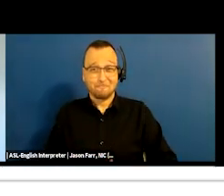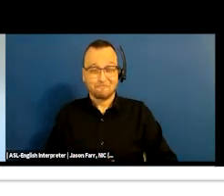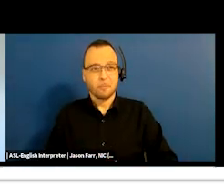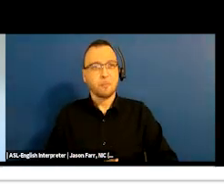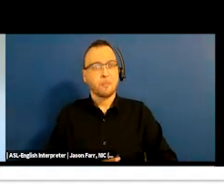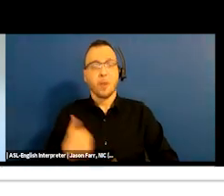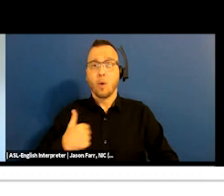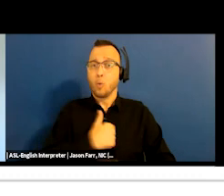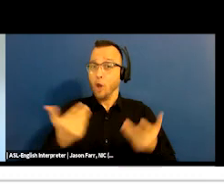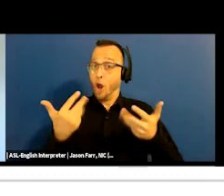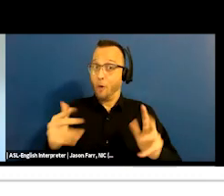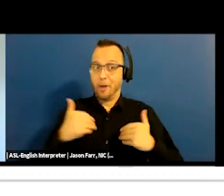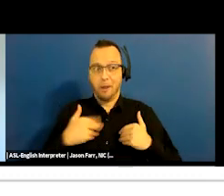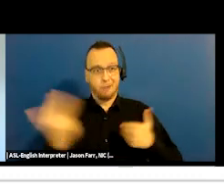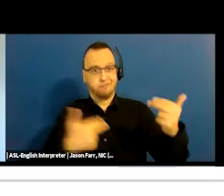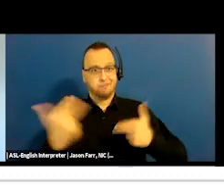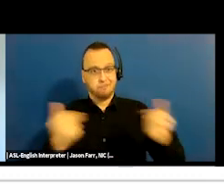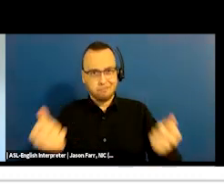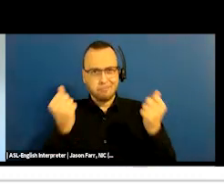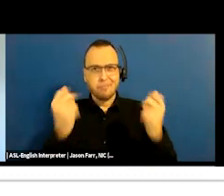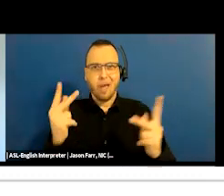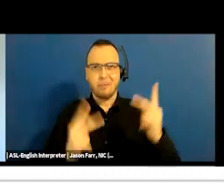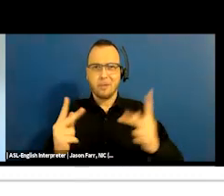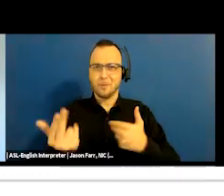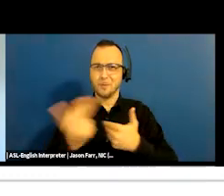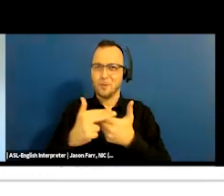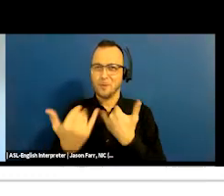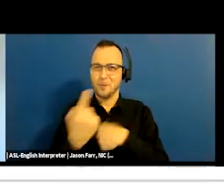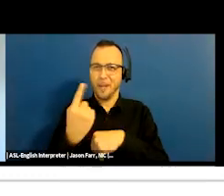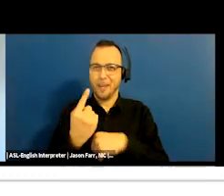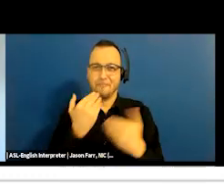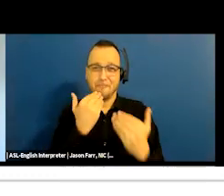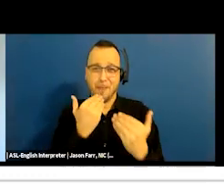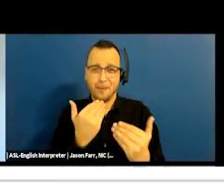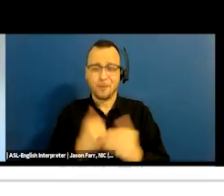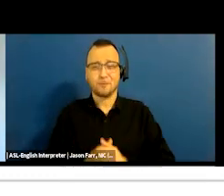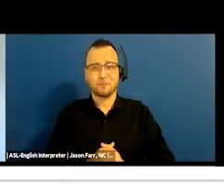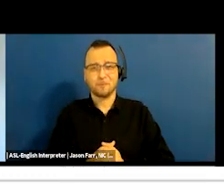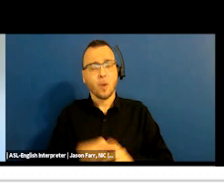with the closed captioning button. If you have any technical difficulties, please reach out to us by email